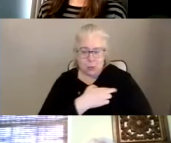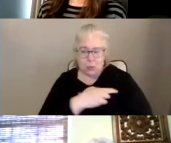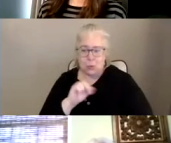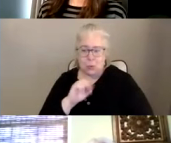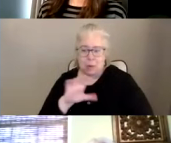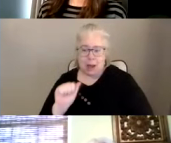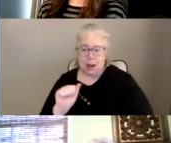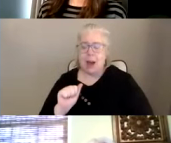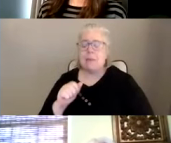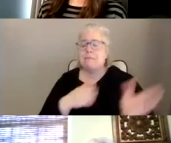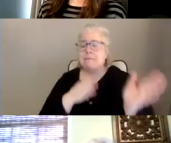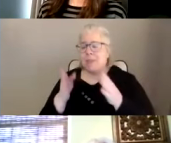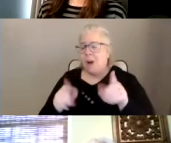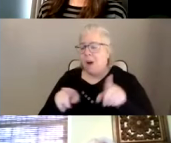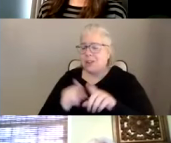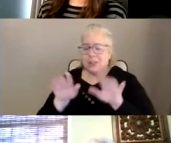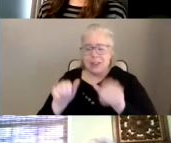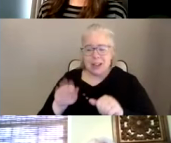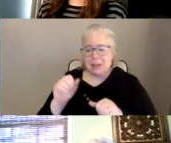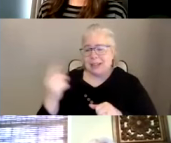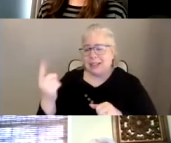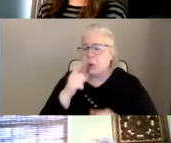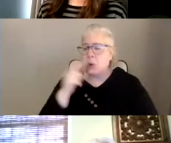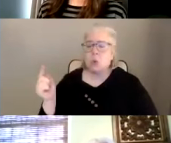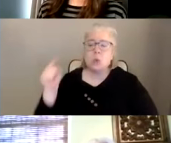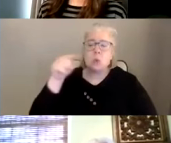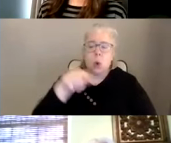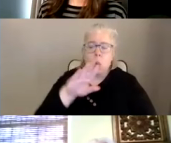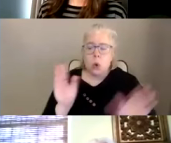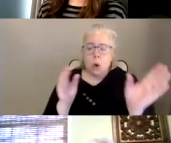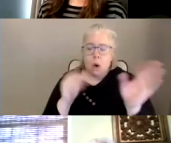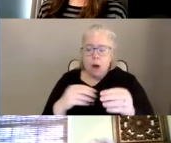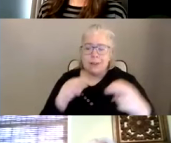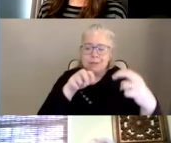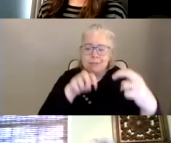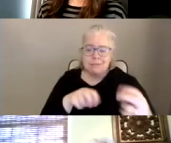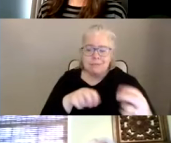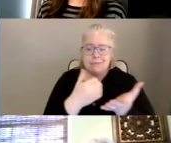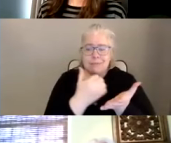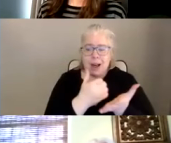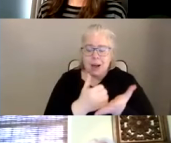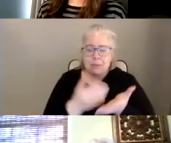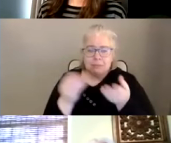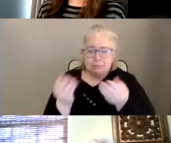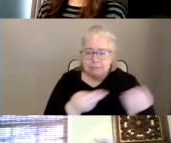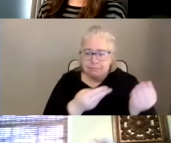That could also be someone coming to your office and helping you to essentially translate